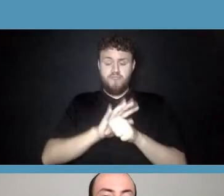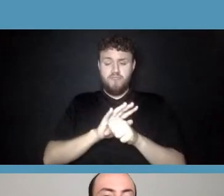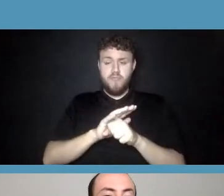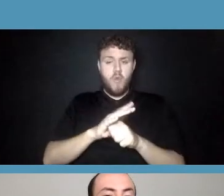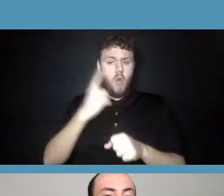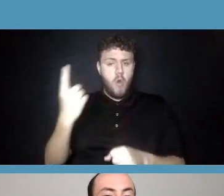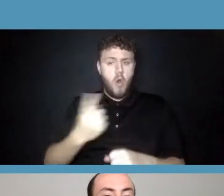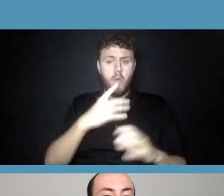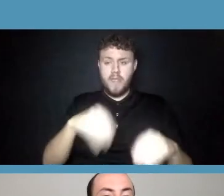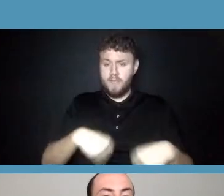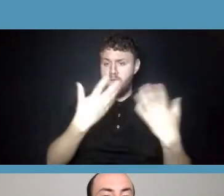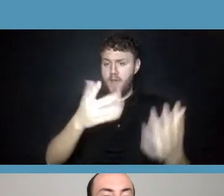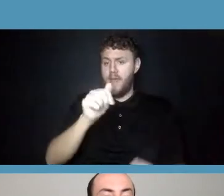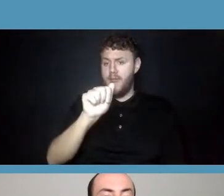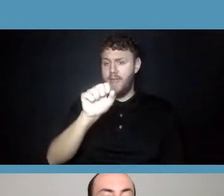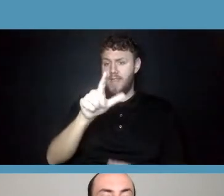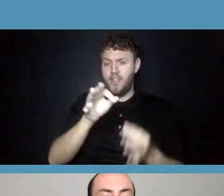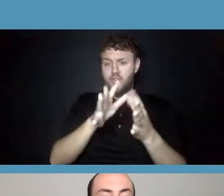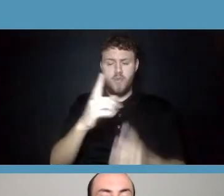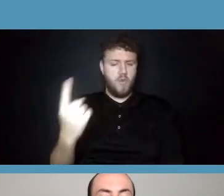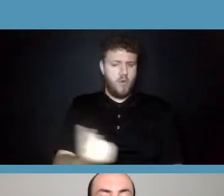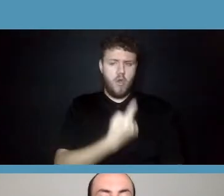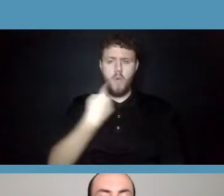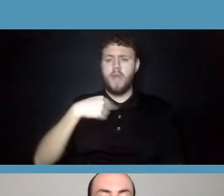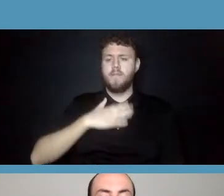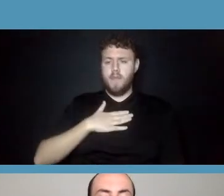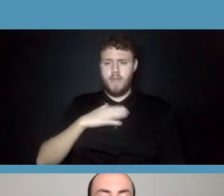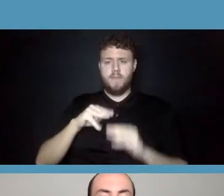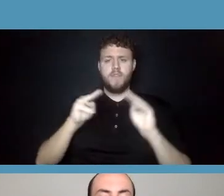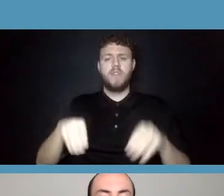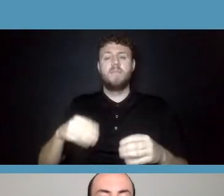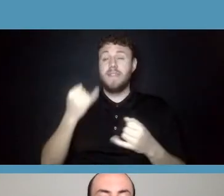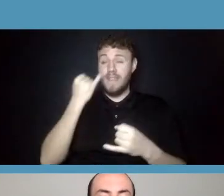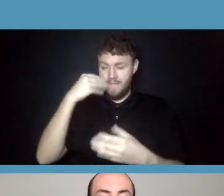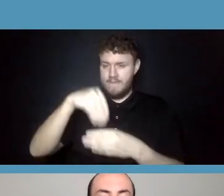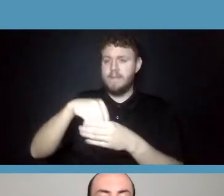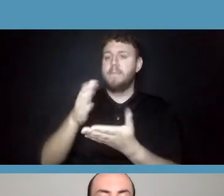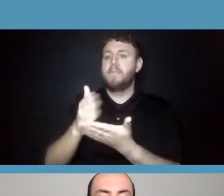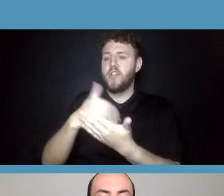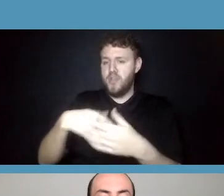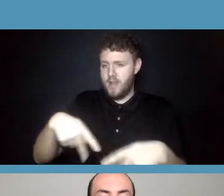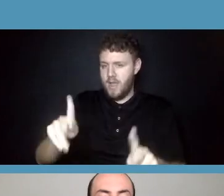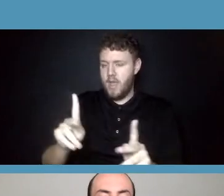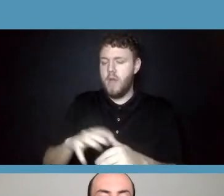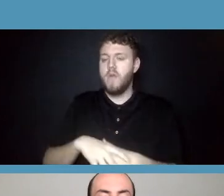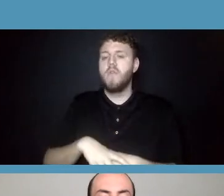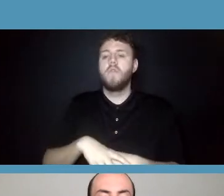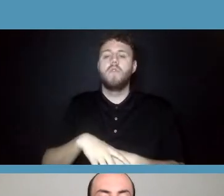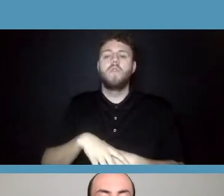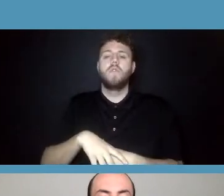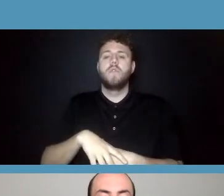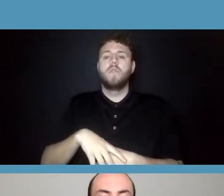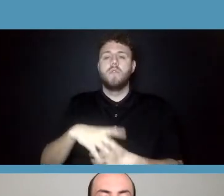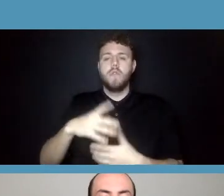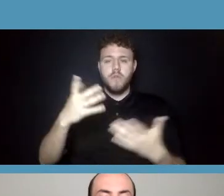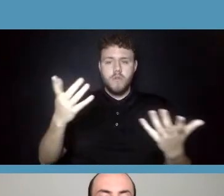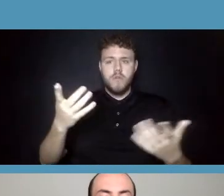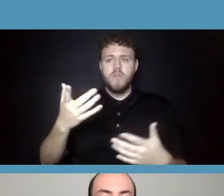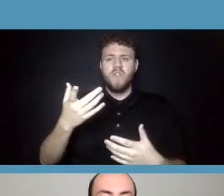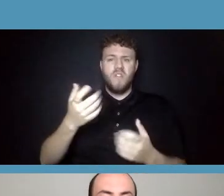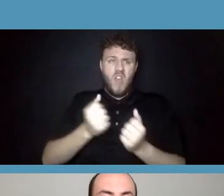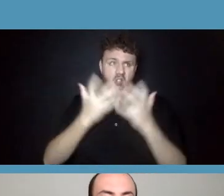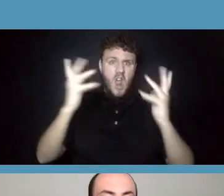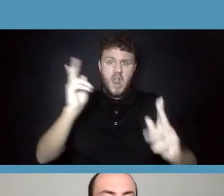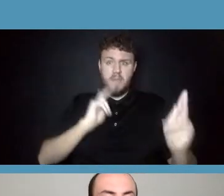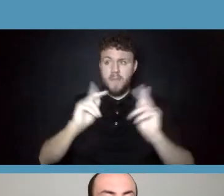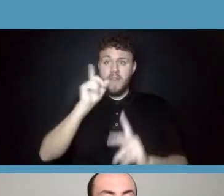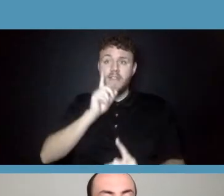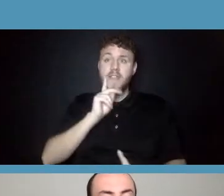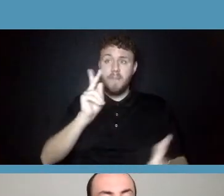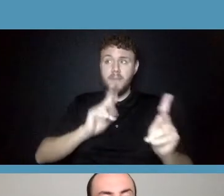ASL interpreter within our budget because we know that so much of what deaf folks have to experience and other disabled